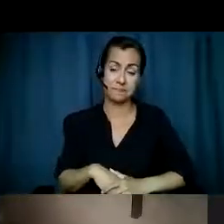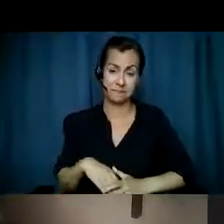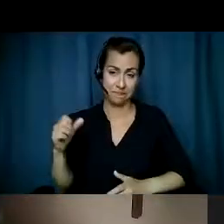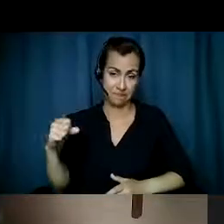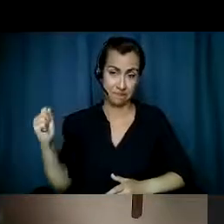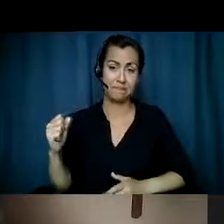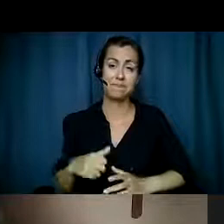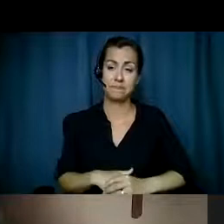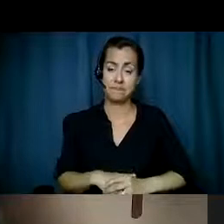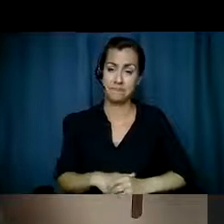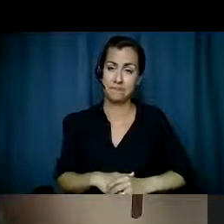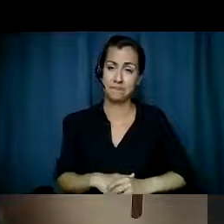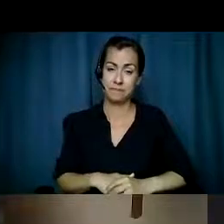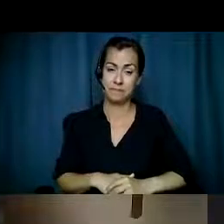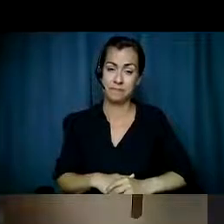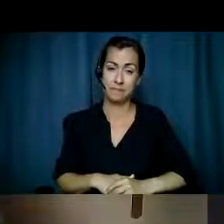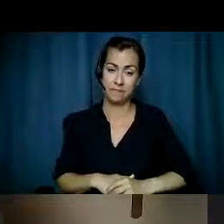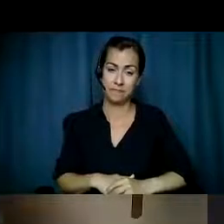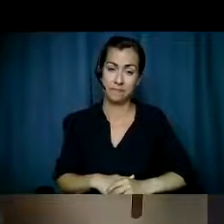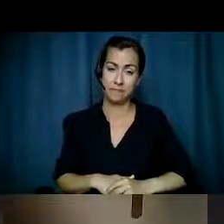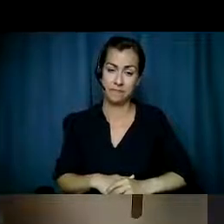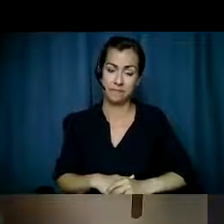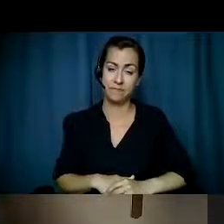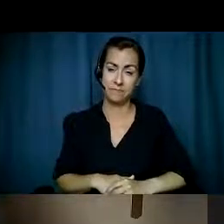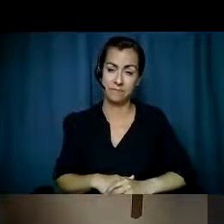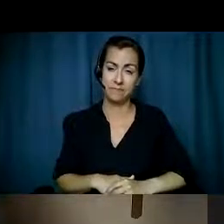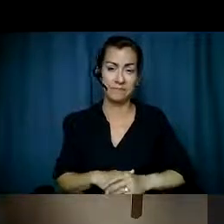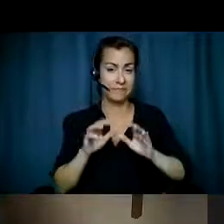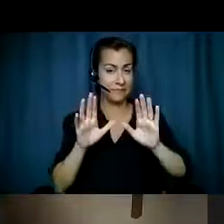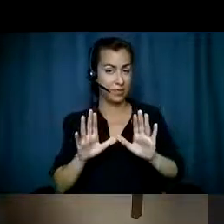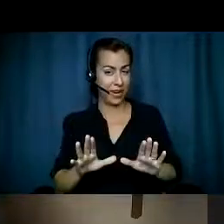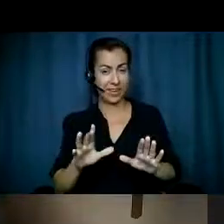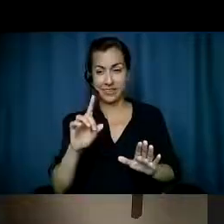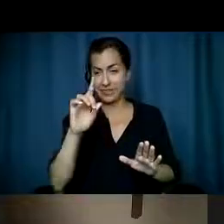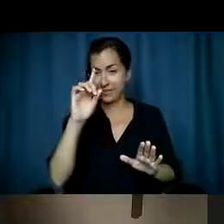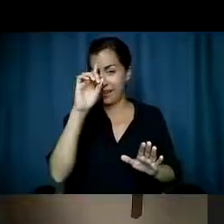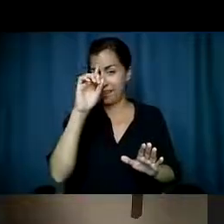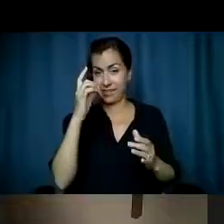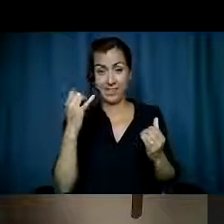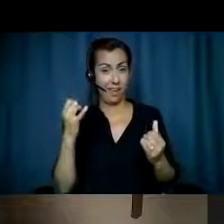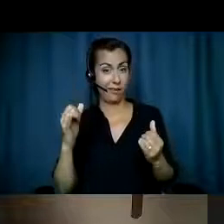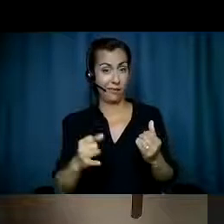and more states are moving towards mail-in voting options. For example, Utah